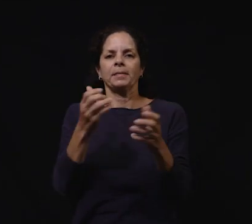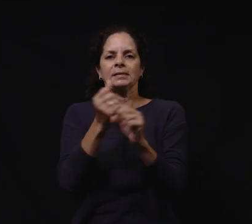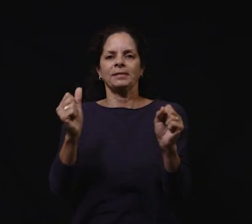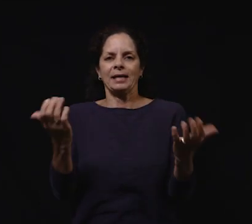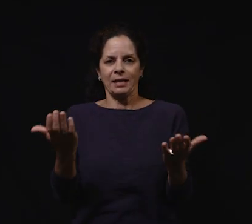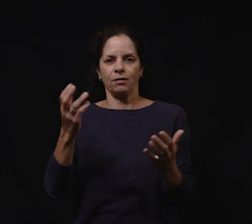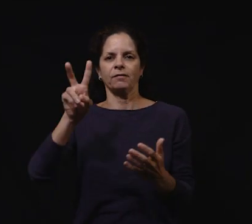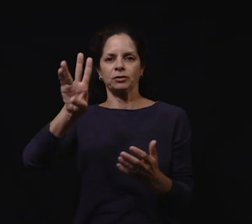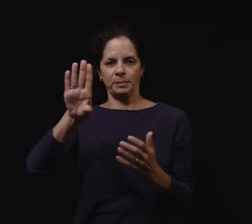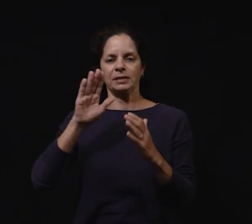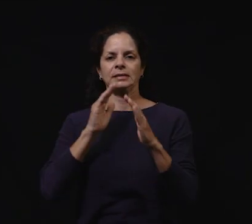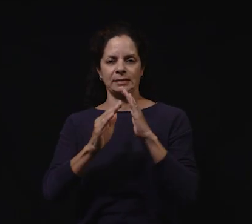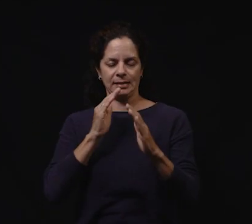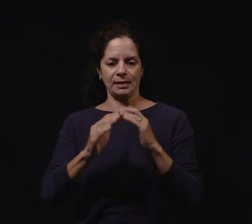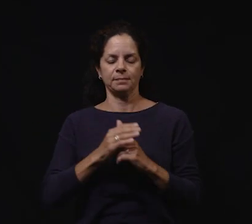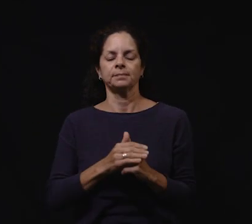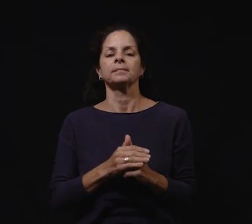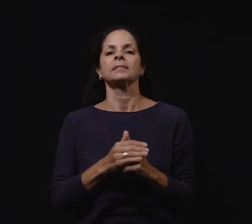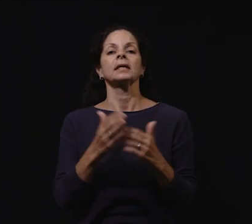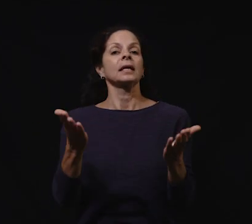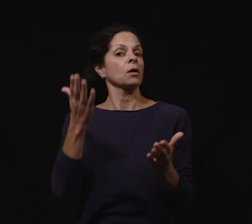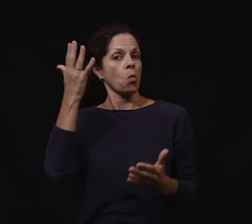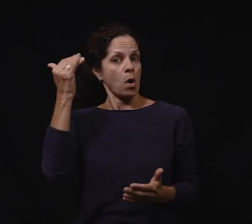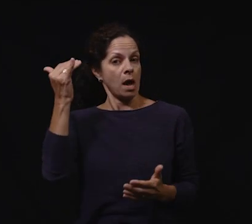We're here this afternoon to talk briefly with you